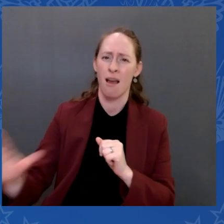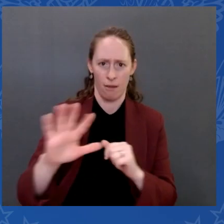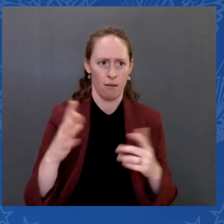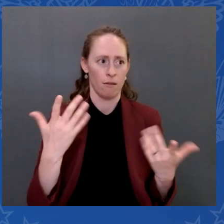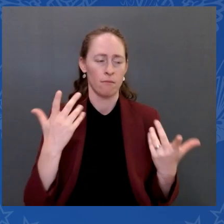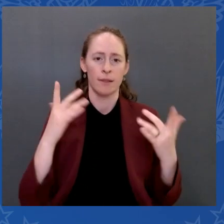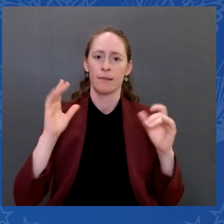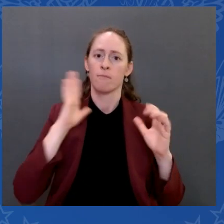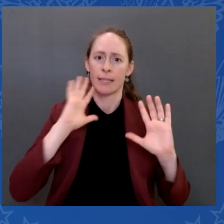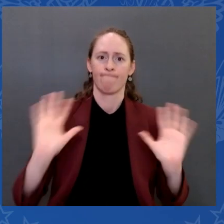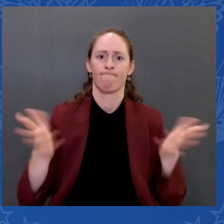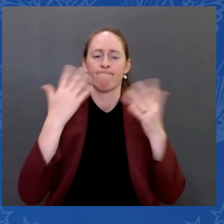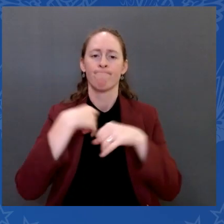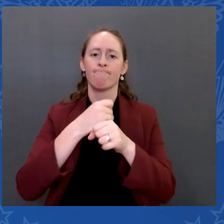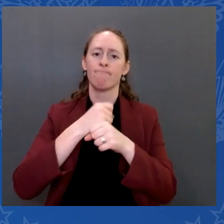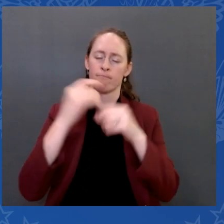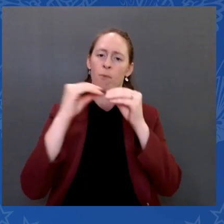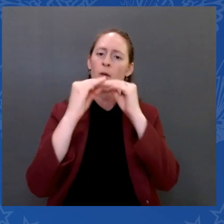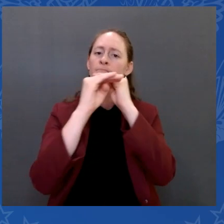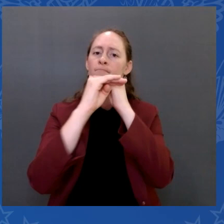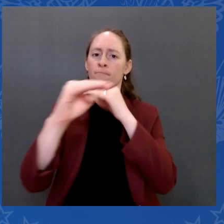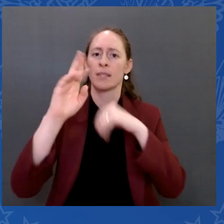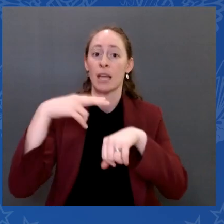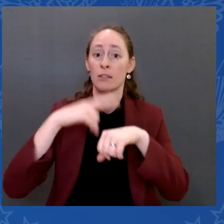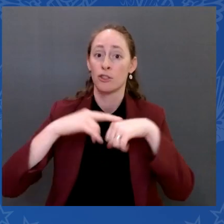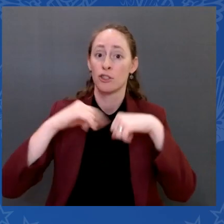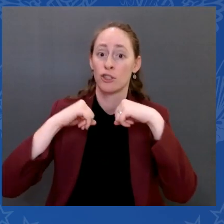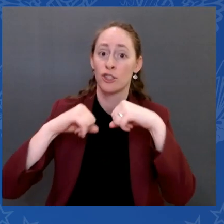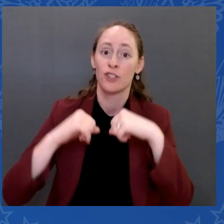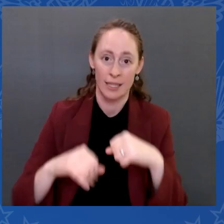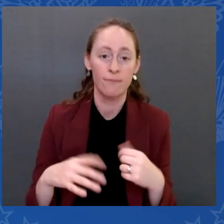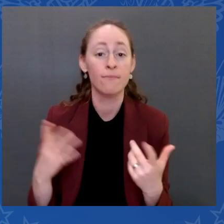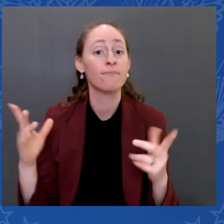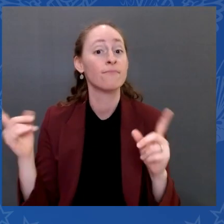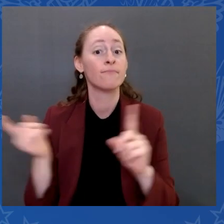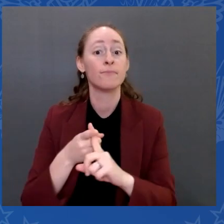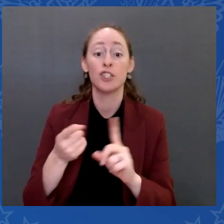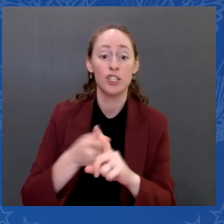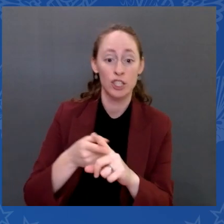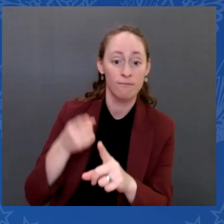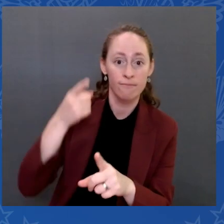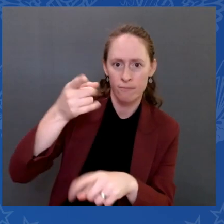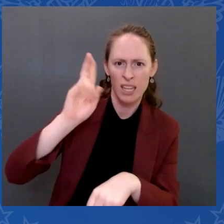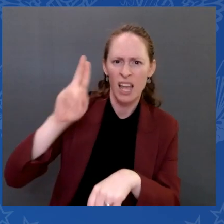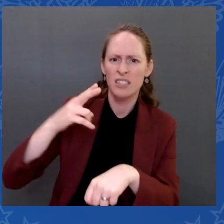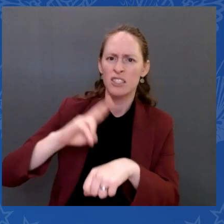and, kicking this off, go to Jim Taiclet, the CEO of Lockheed Martin.